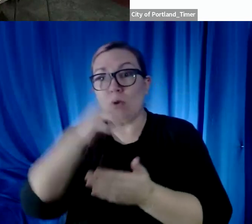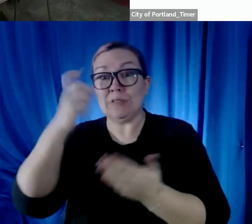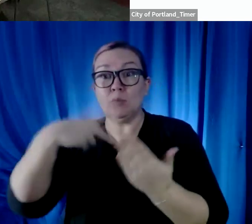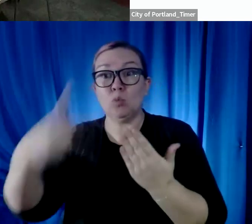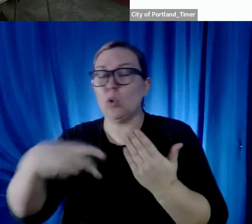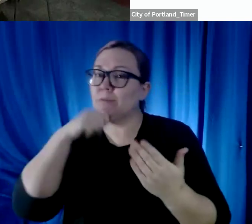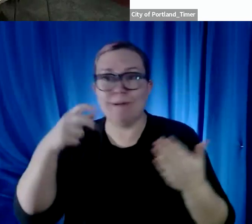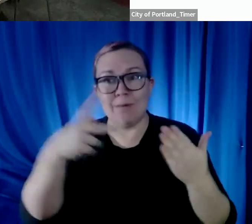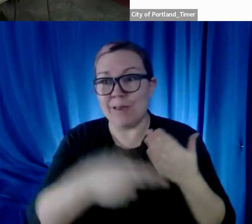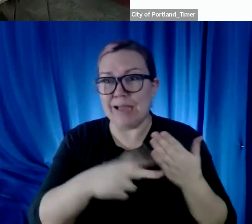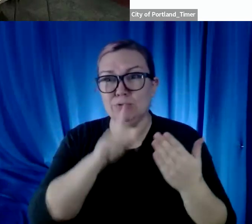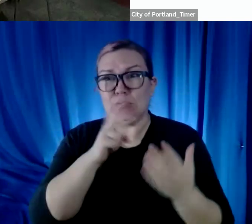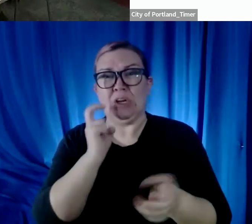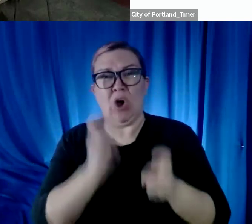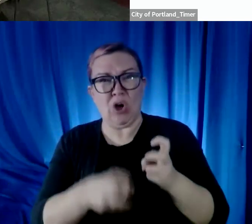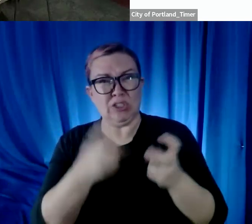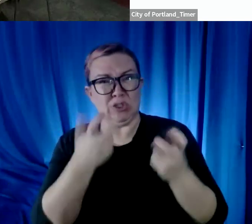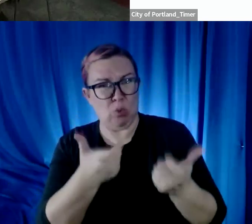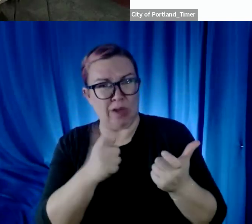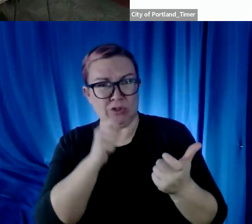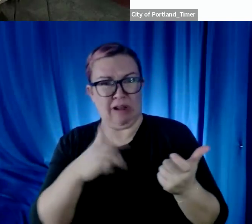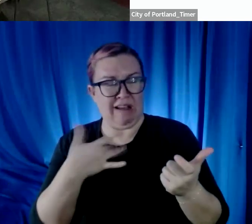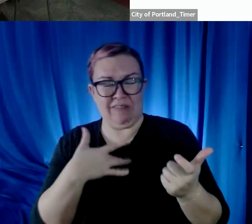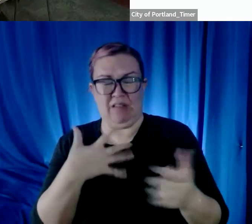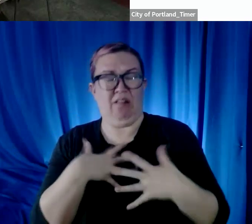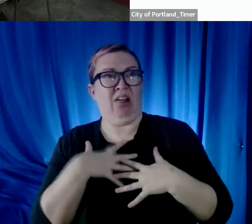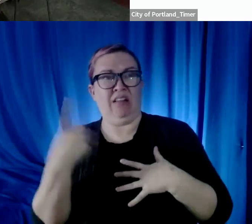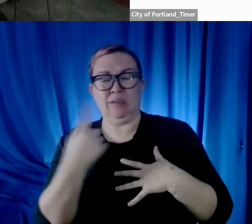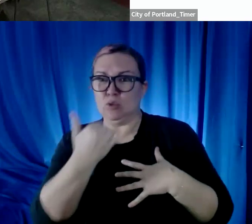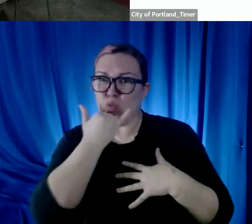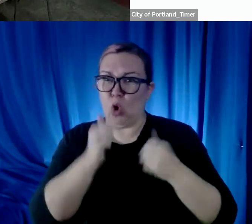It's been hard to watch these and not feel like something is deeply wrong with our society.